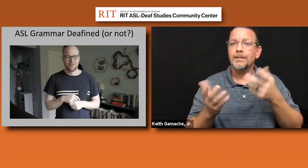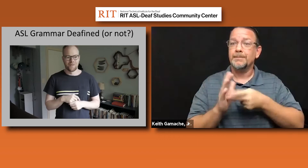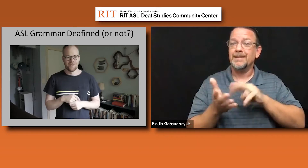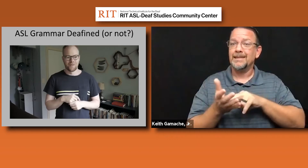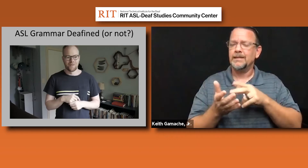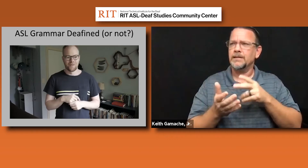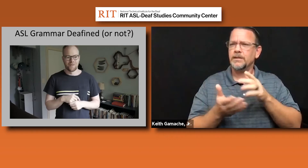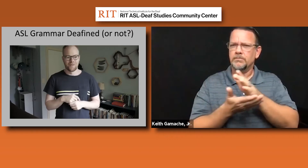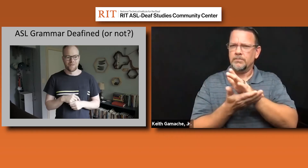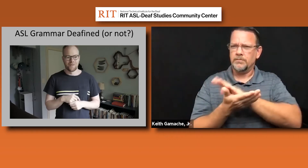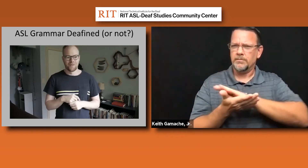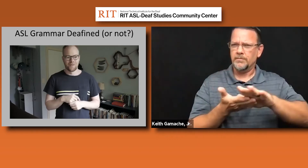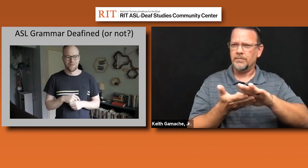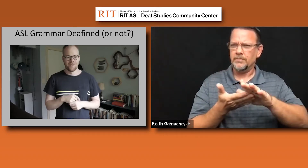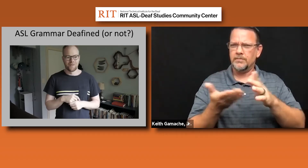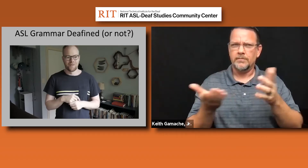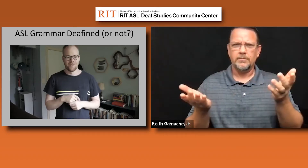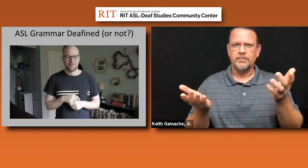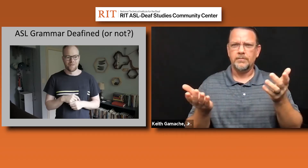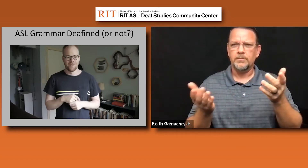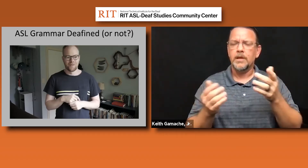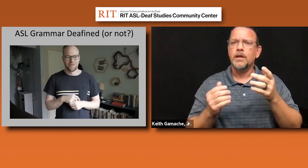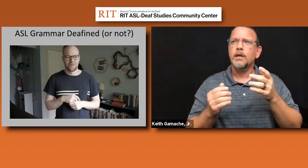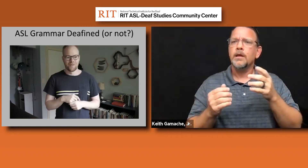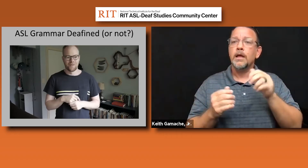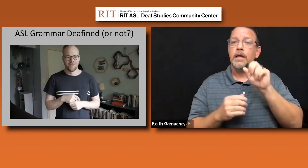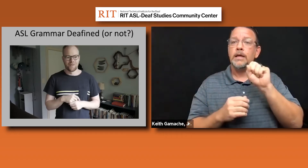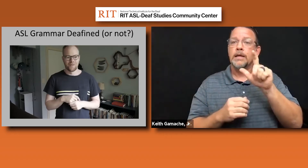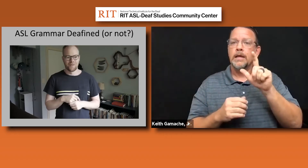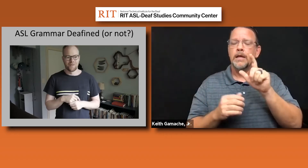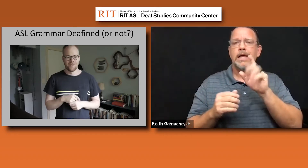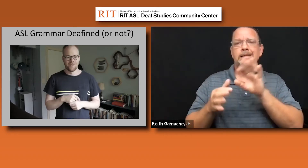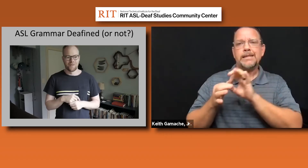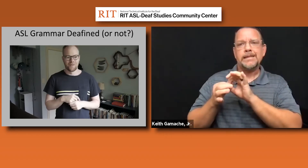I wonder what, exactly, does he mean by pure or true ASL.